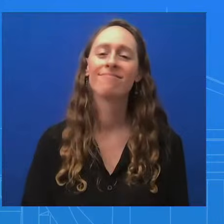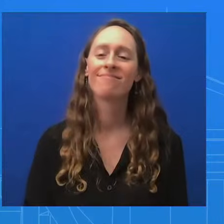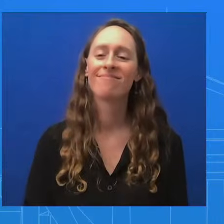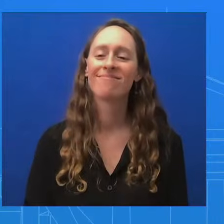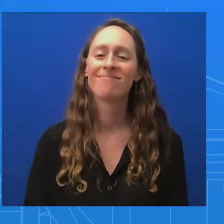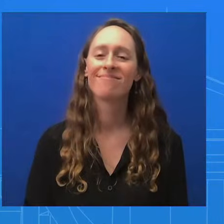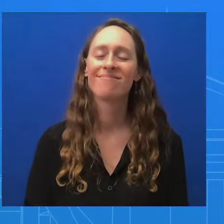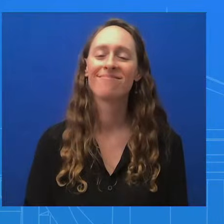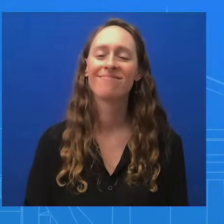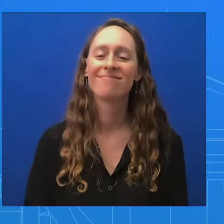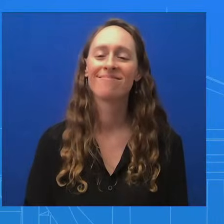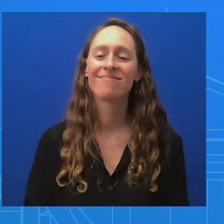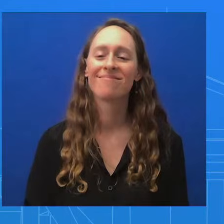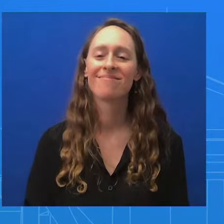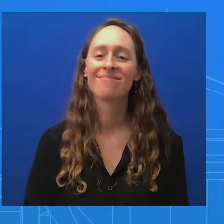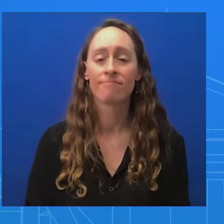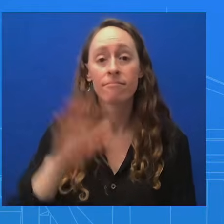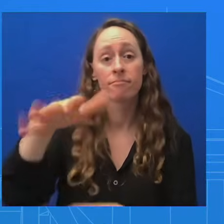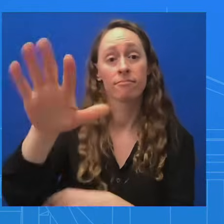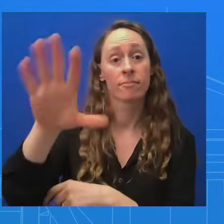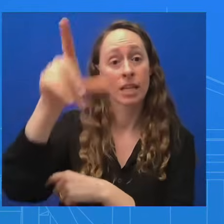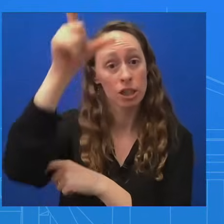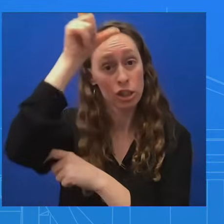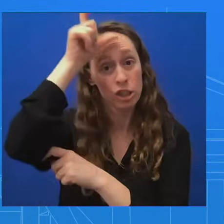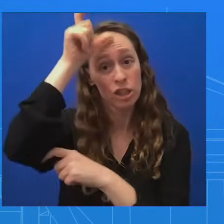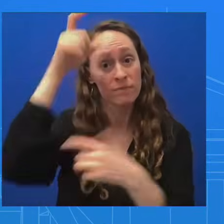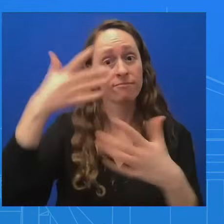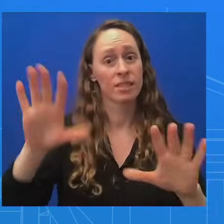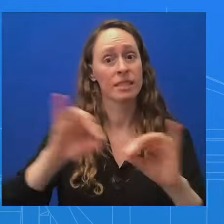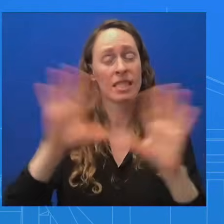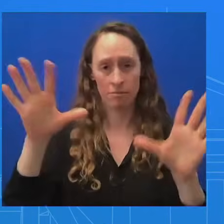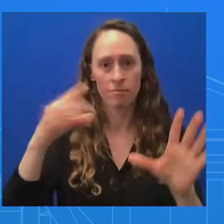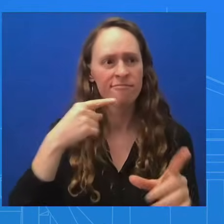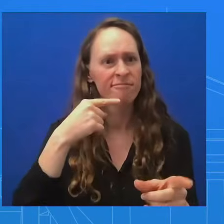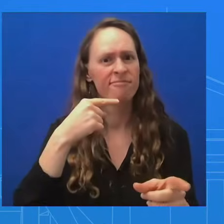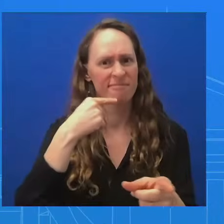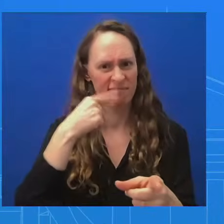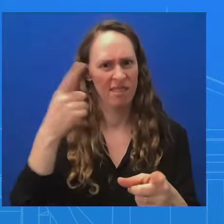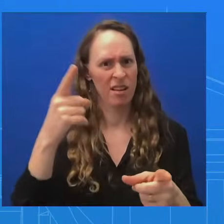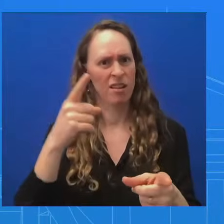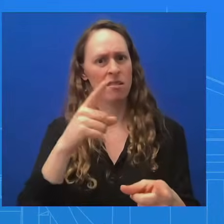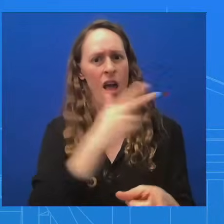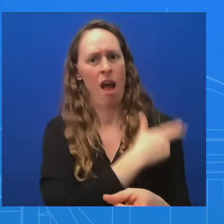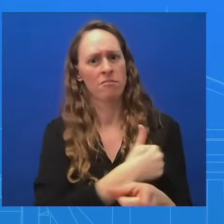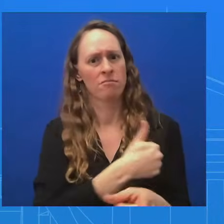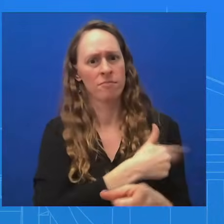The Press: And one more. Does the administration believe that the Houthis will stop their attacks if there is a ceasefire in Gaza?